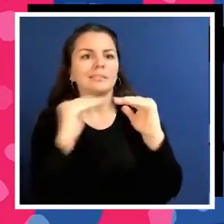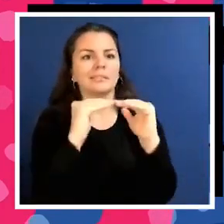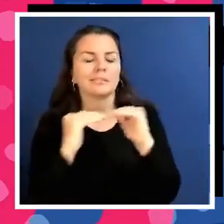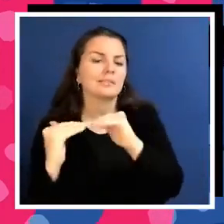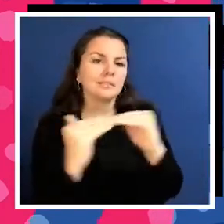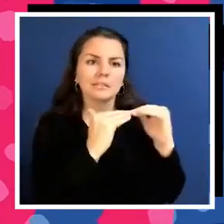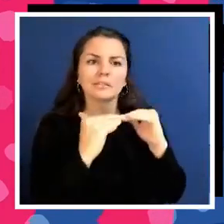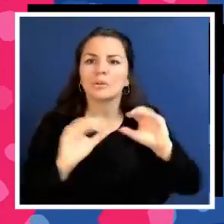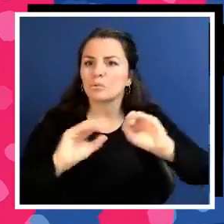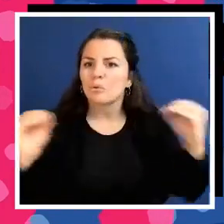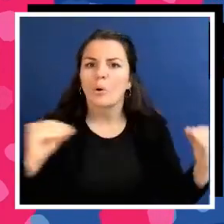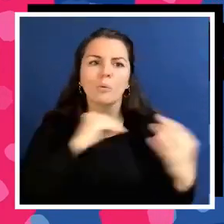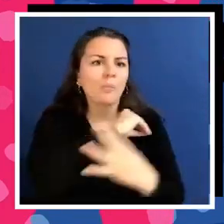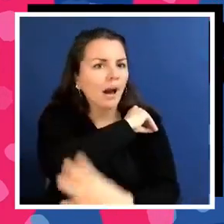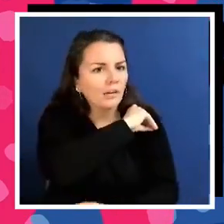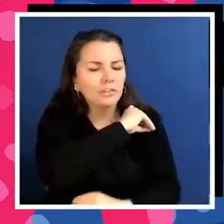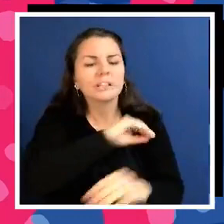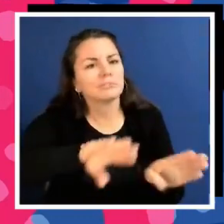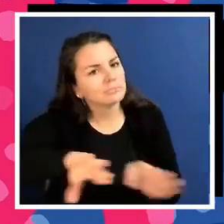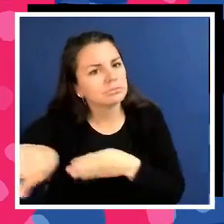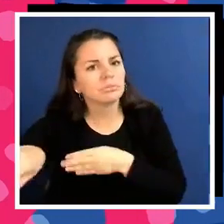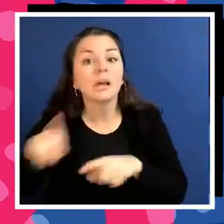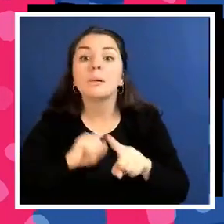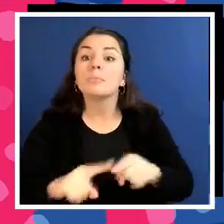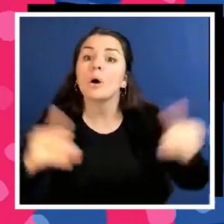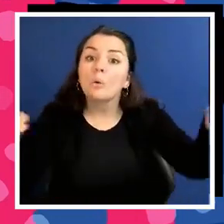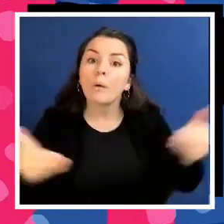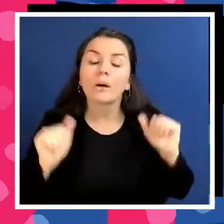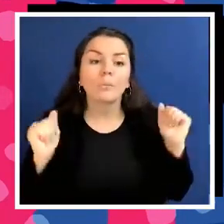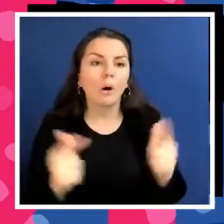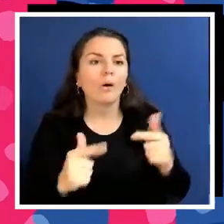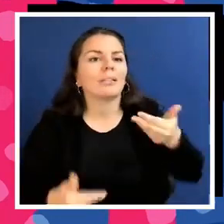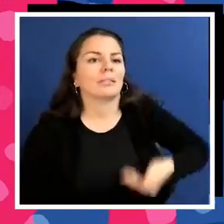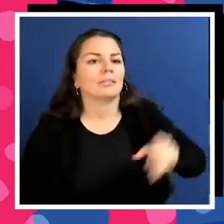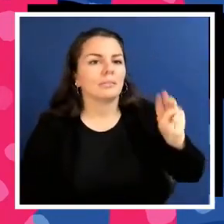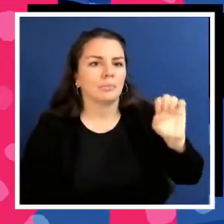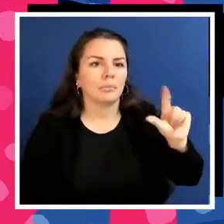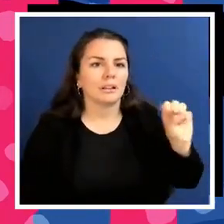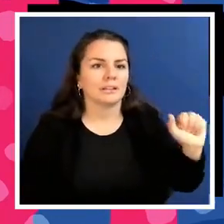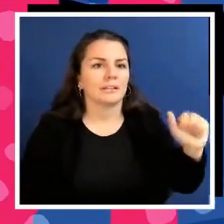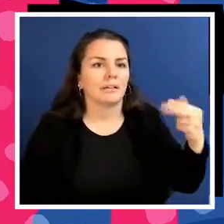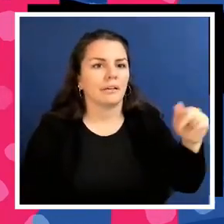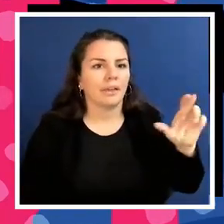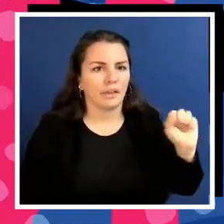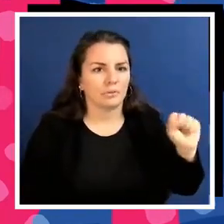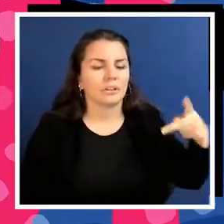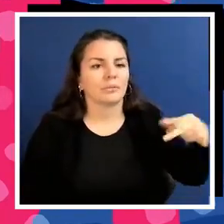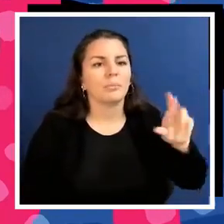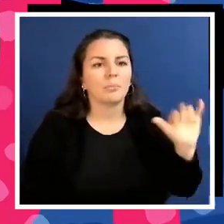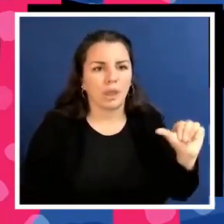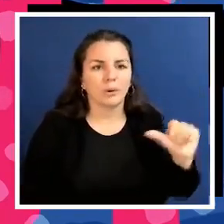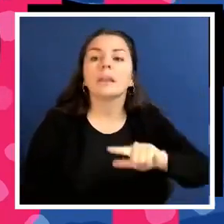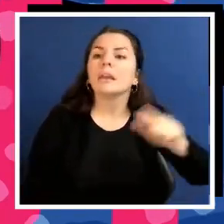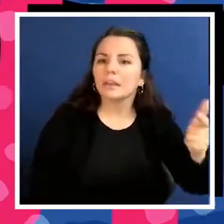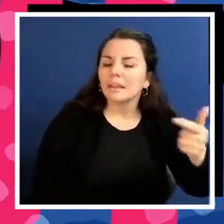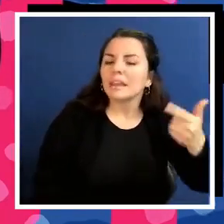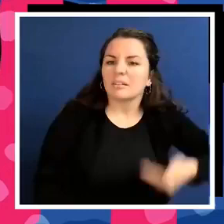FOR REMINDING US WE HAVE THE POWER AN ETHICAL AND MORAL